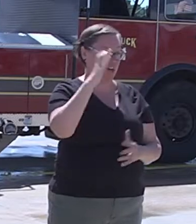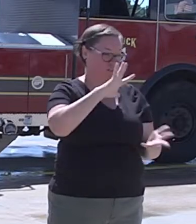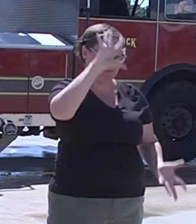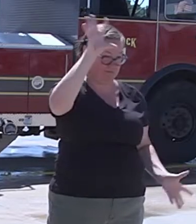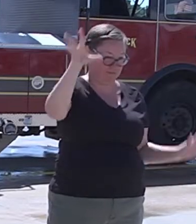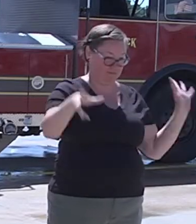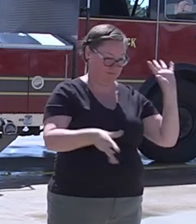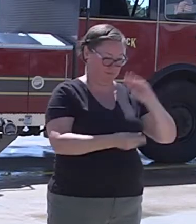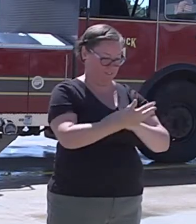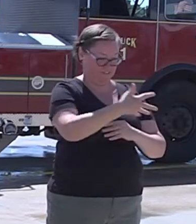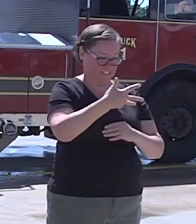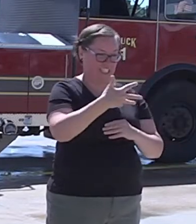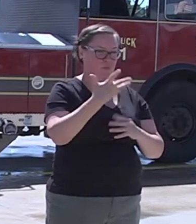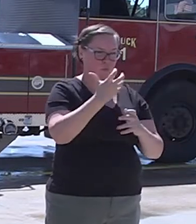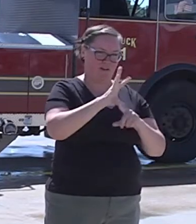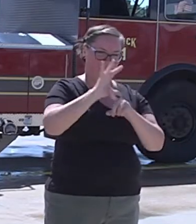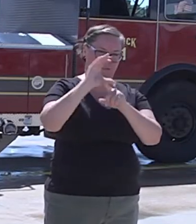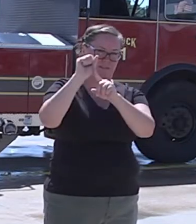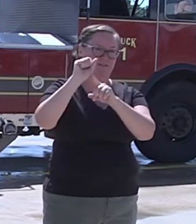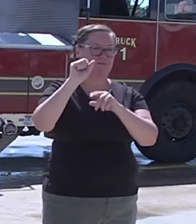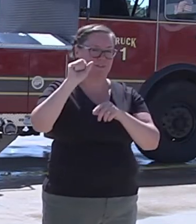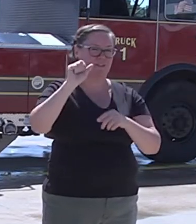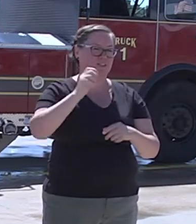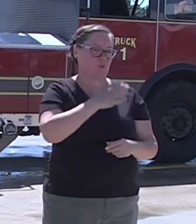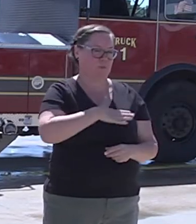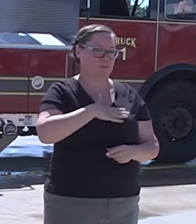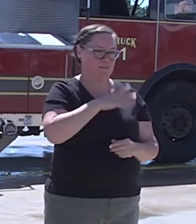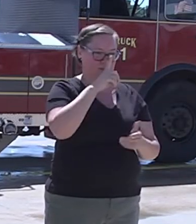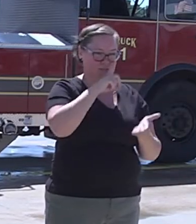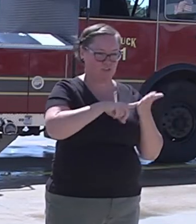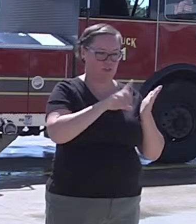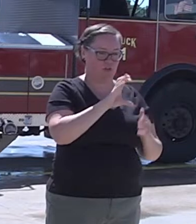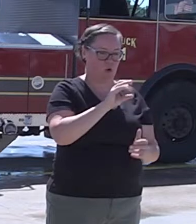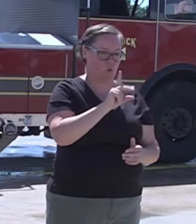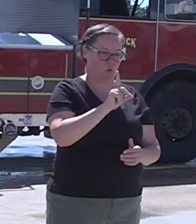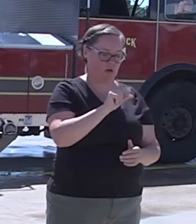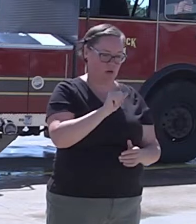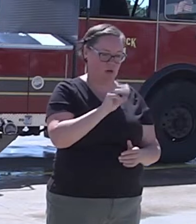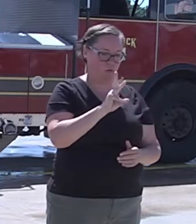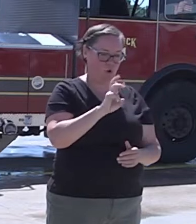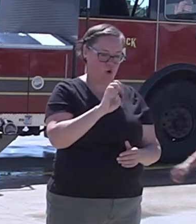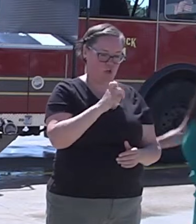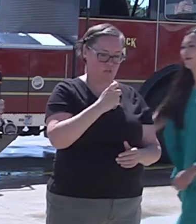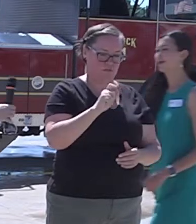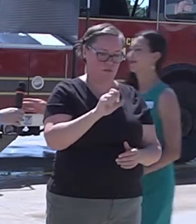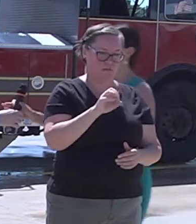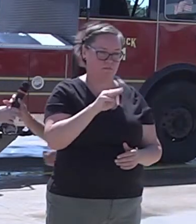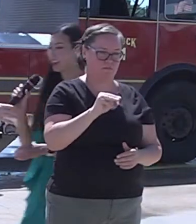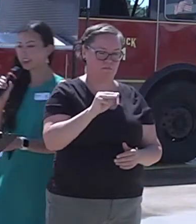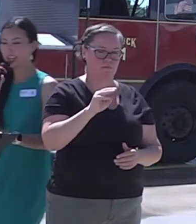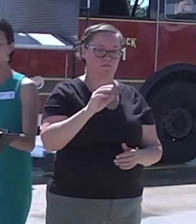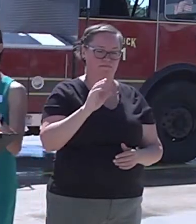could really use your support so go to works.com uh and V for chest ring this thank you thank you